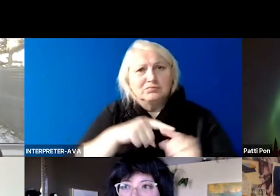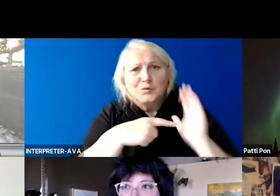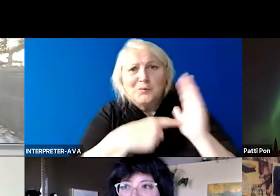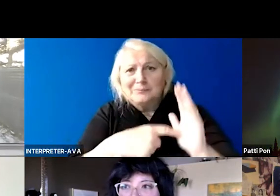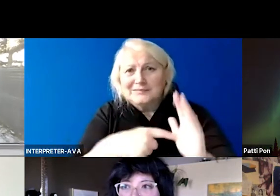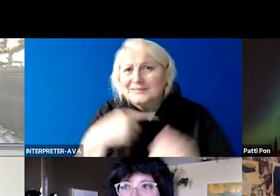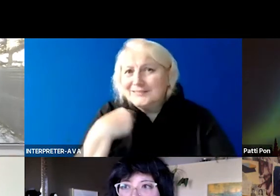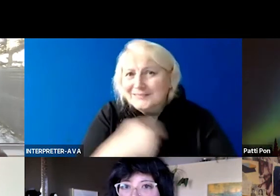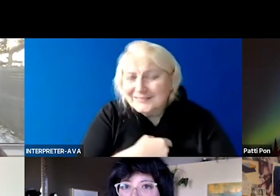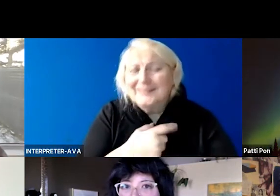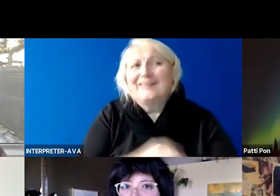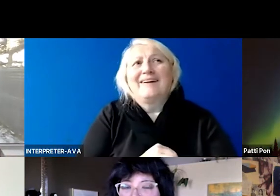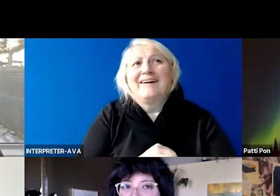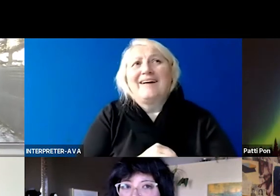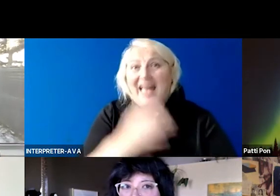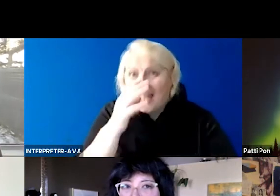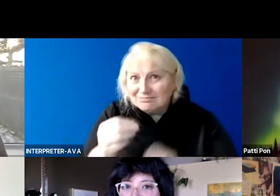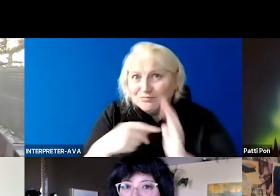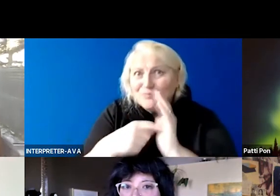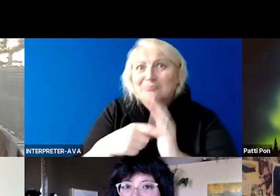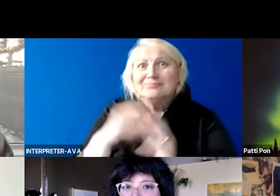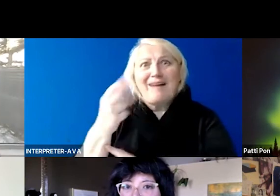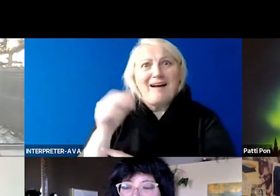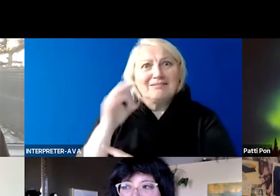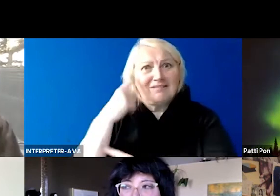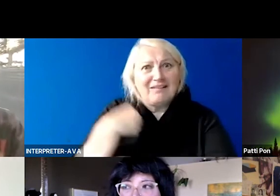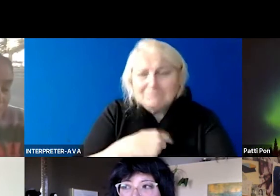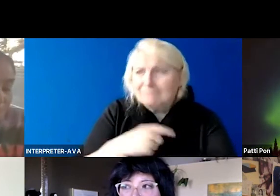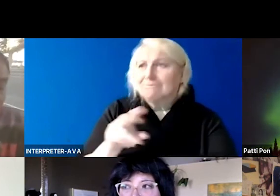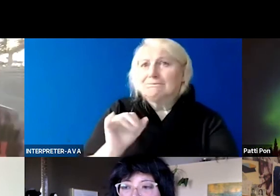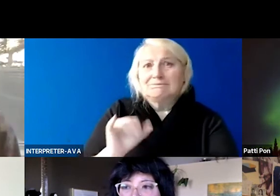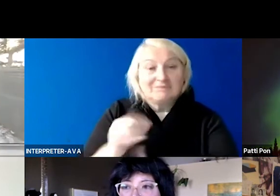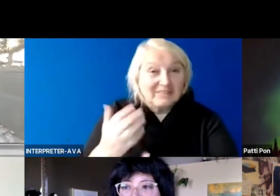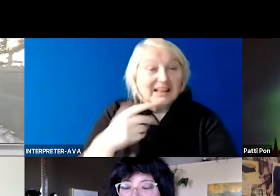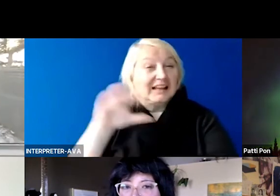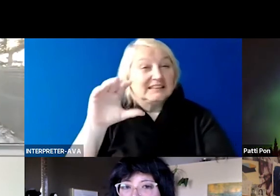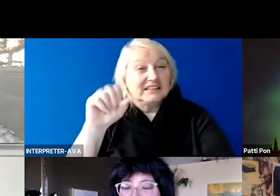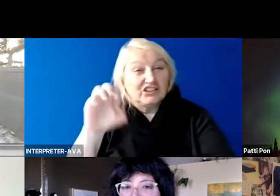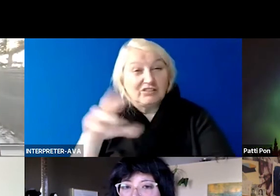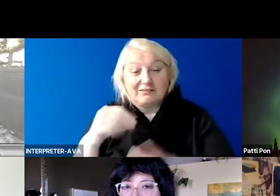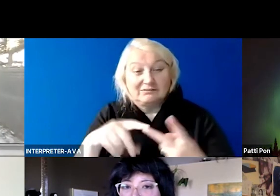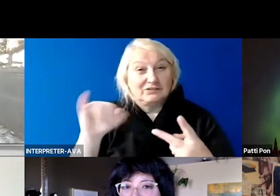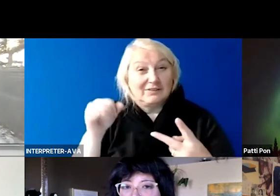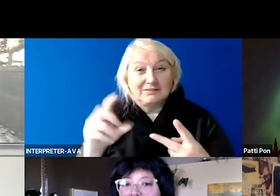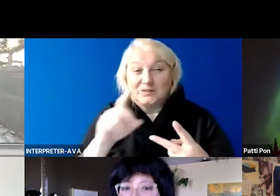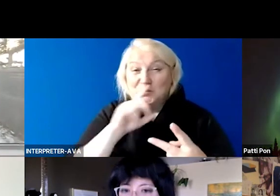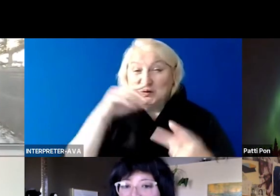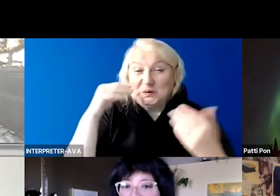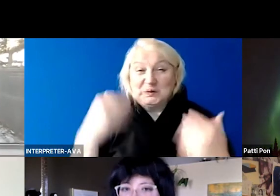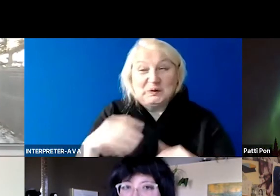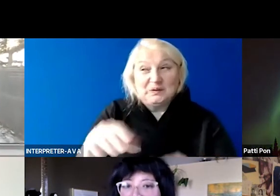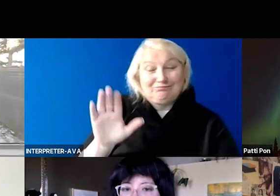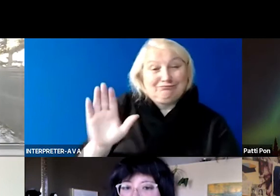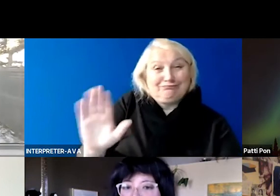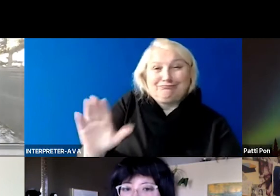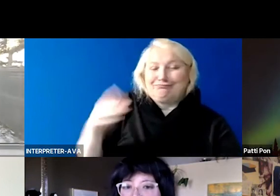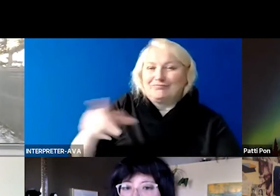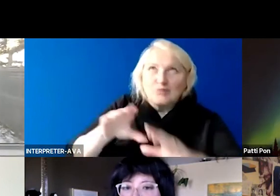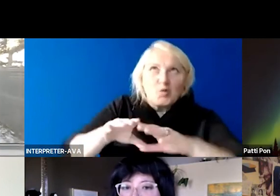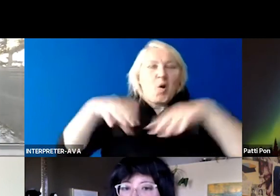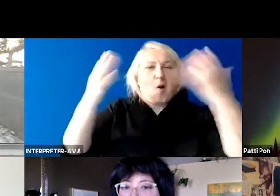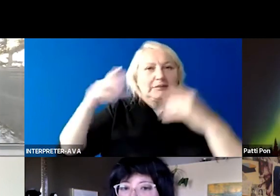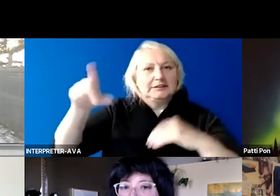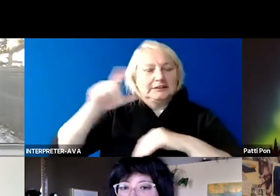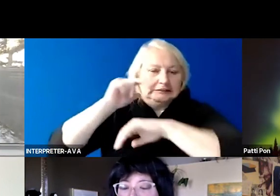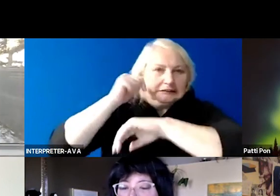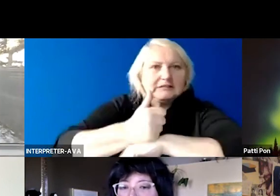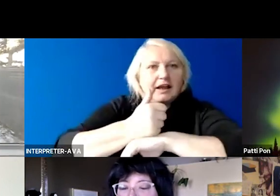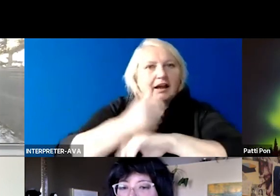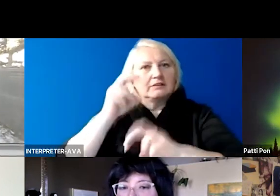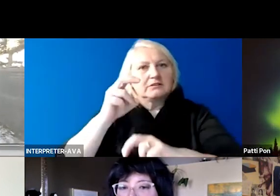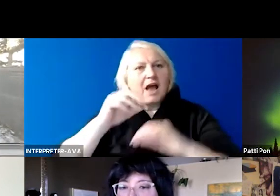And that Cesar and JD were really instrumental in helping the framing of these grants, especially